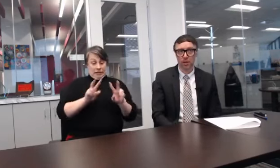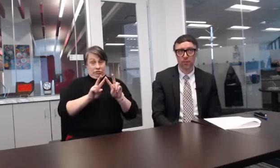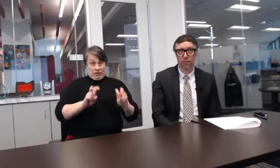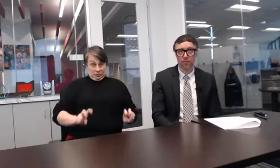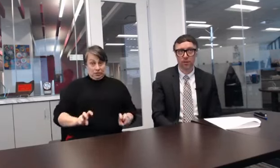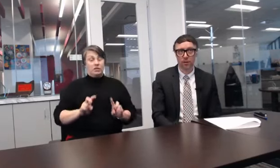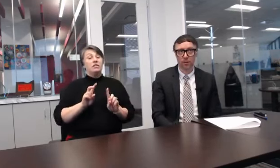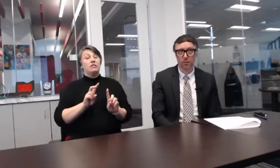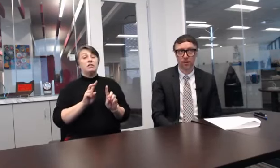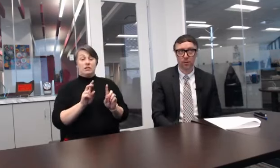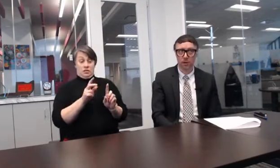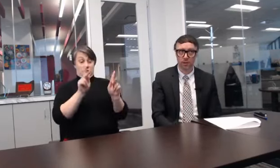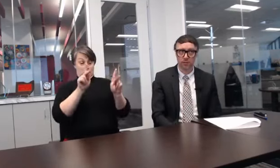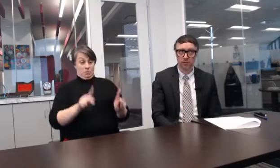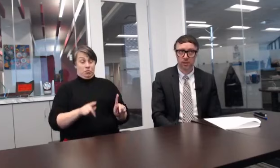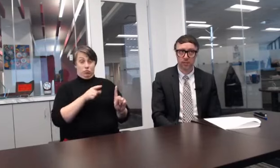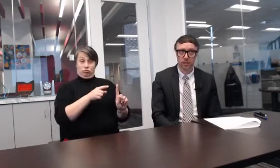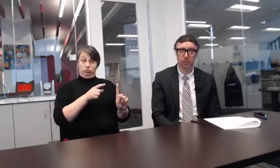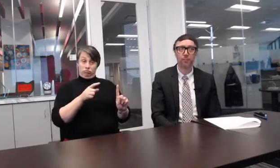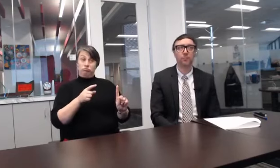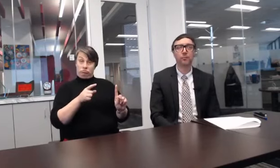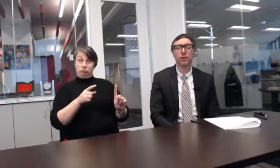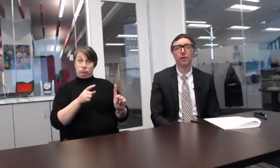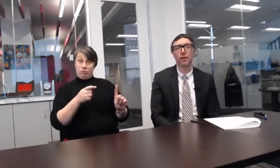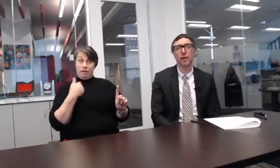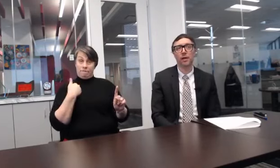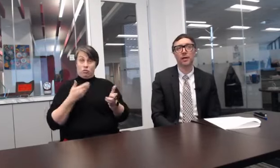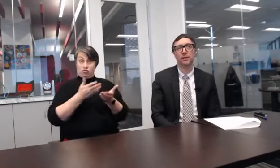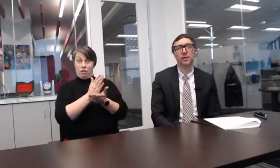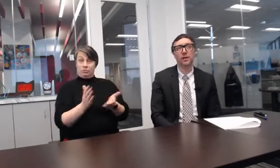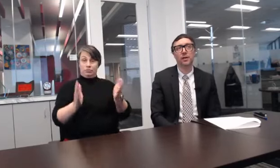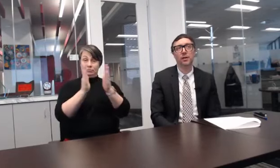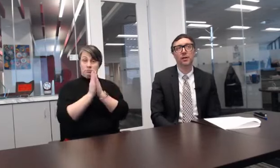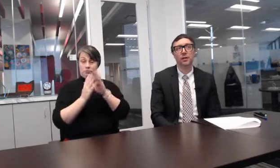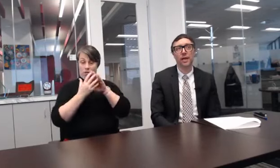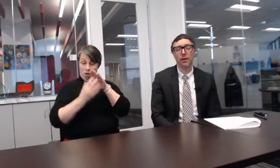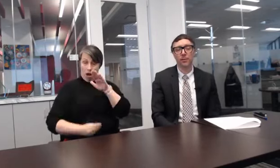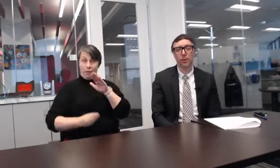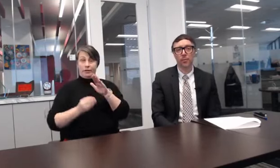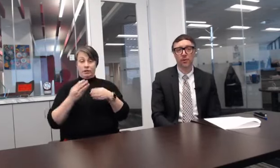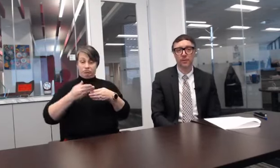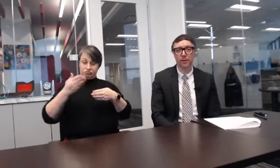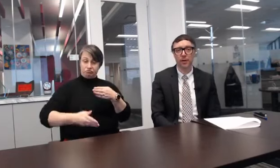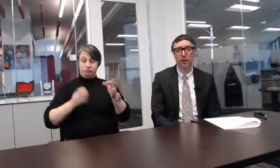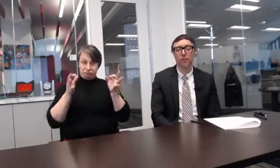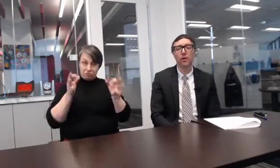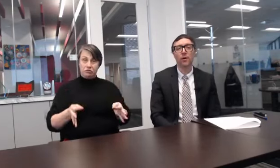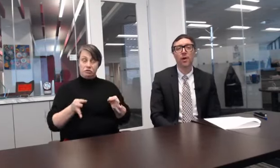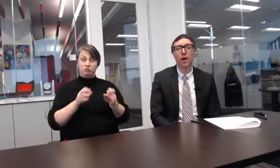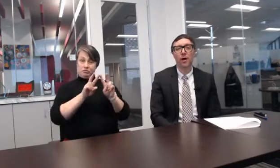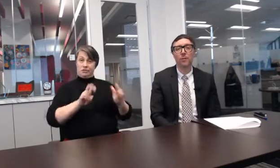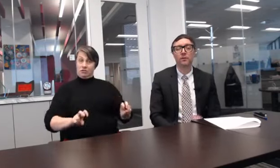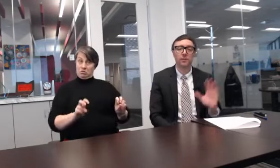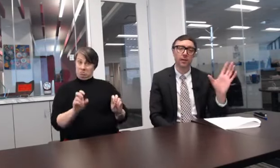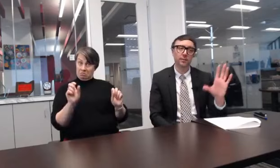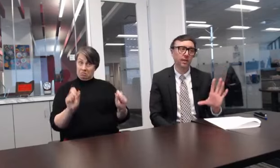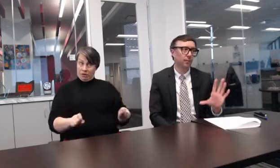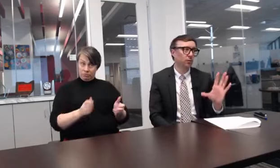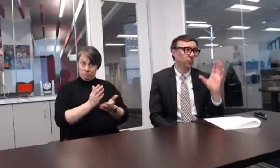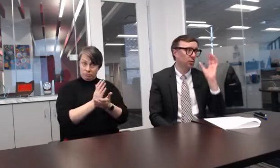of the completed waiting list assessment. And the County Board personnel, there's an assessment tool